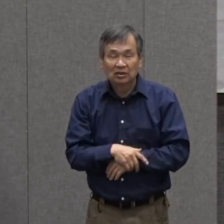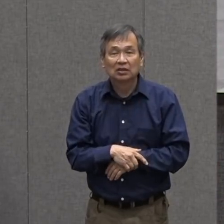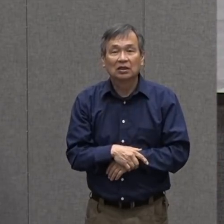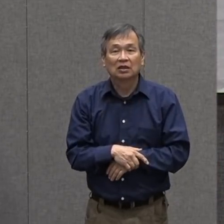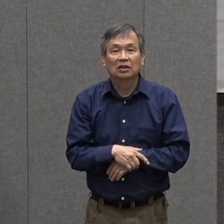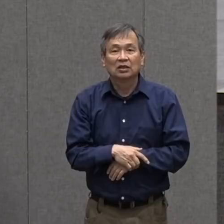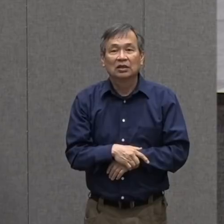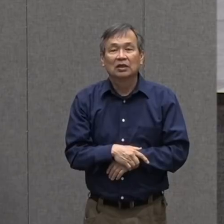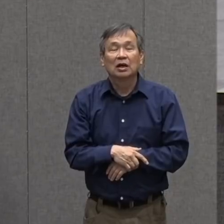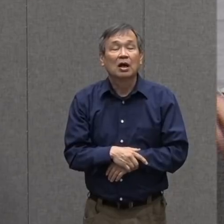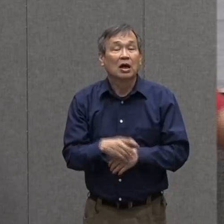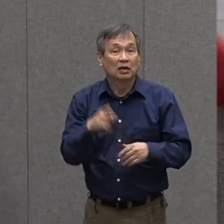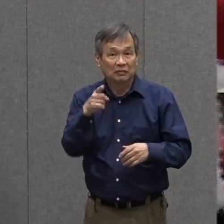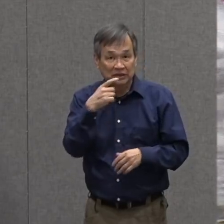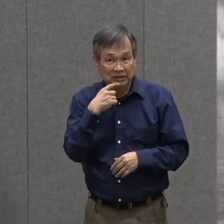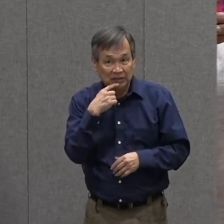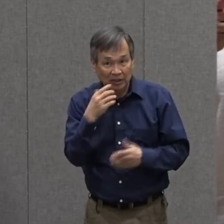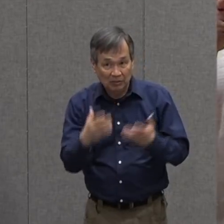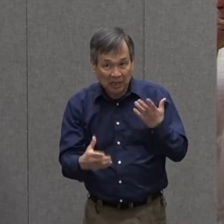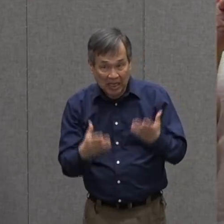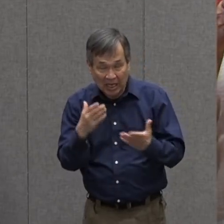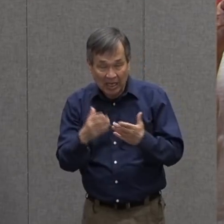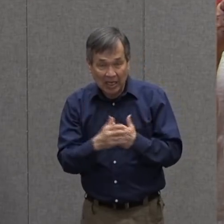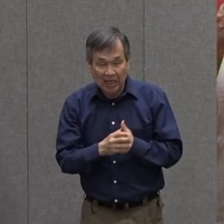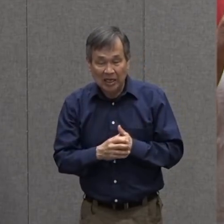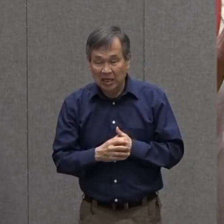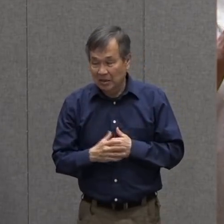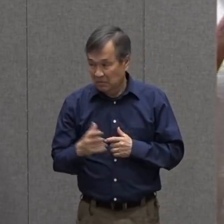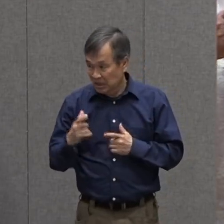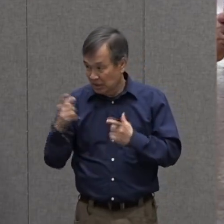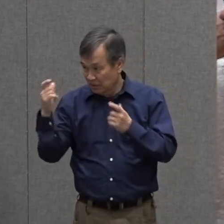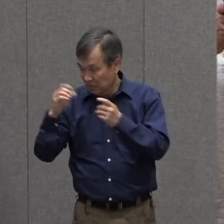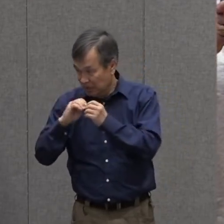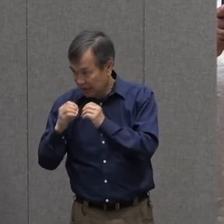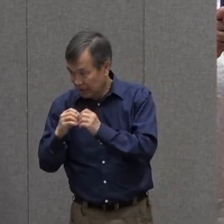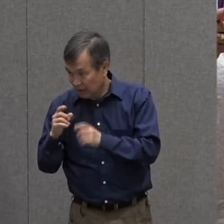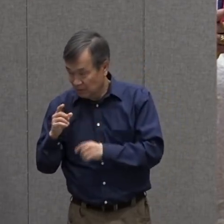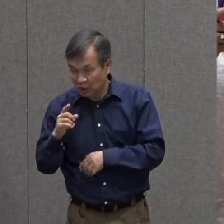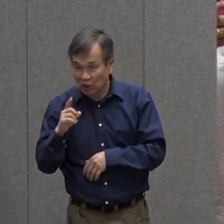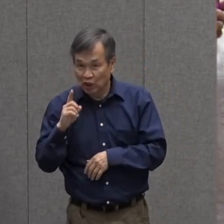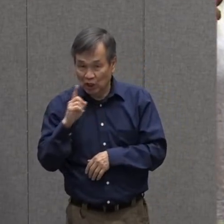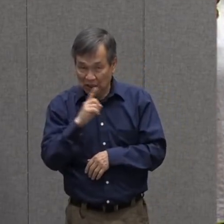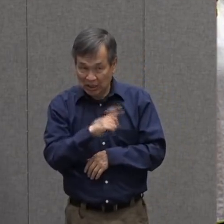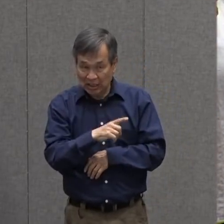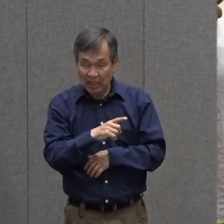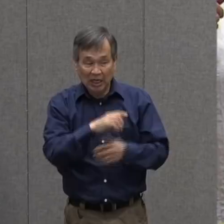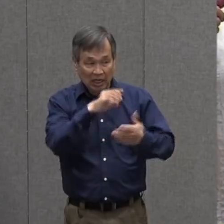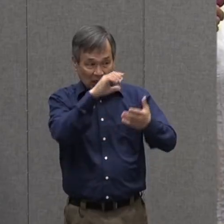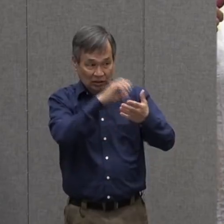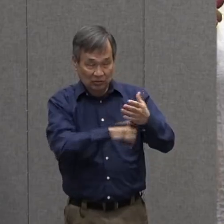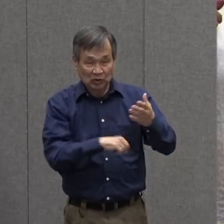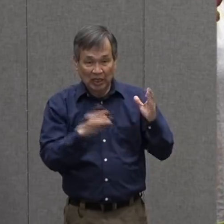If you said maybe we can take the larger of the two numbers and subtract the smaller of the two numbers